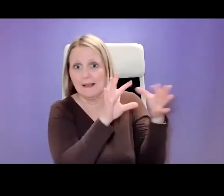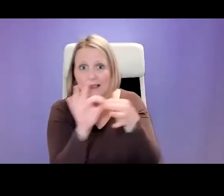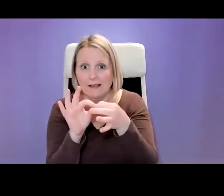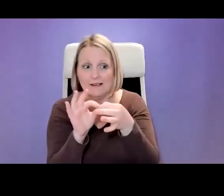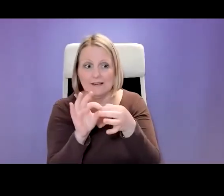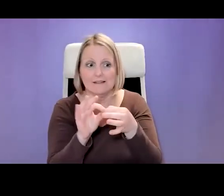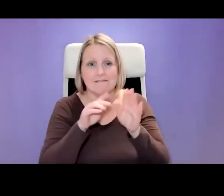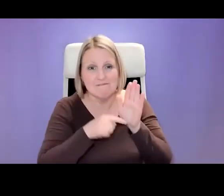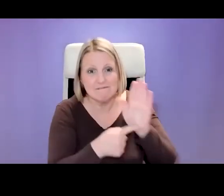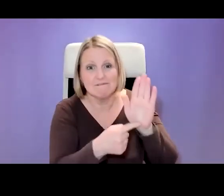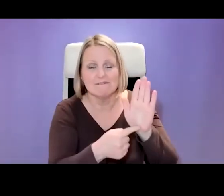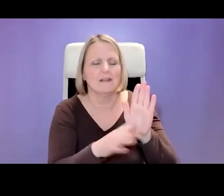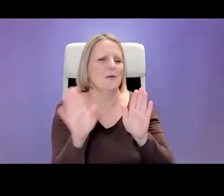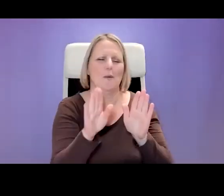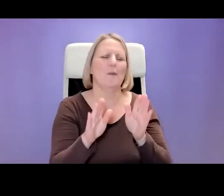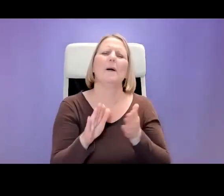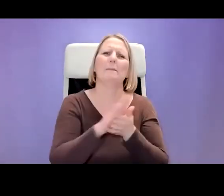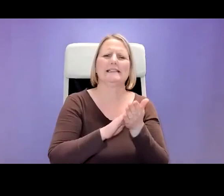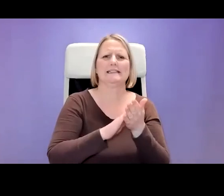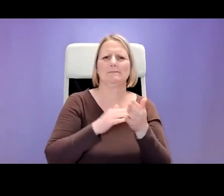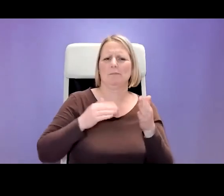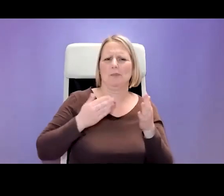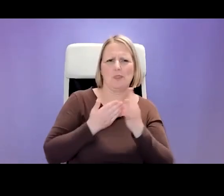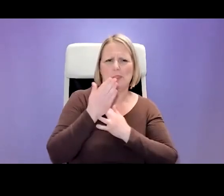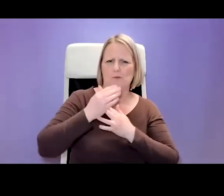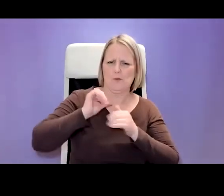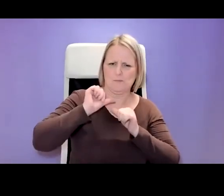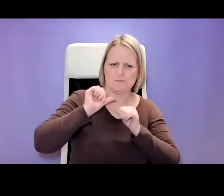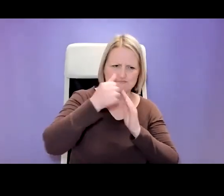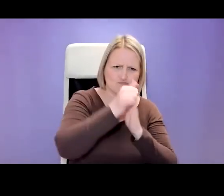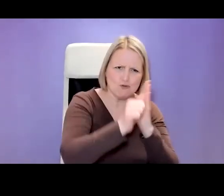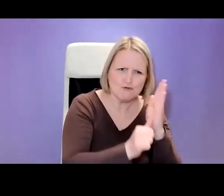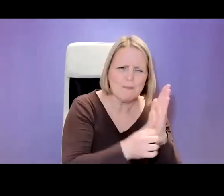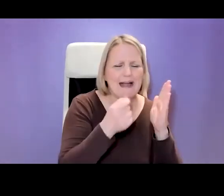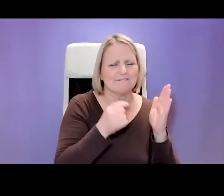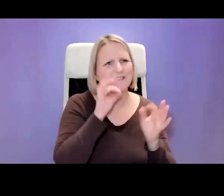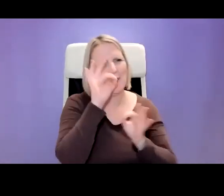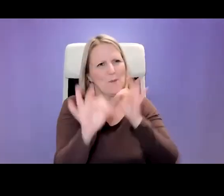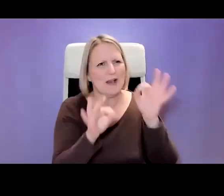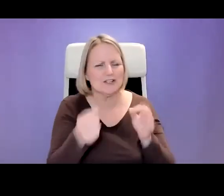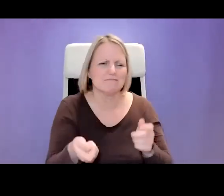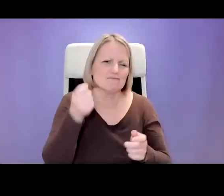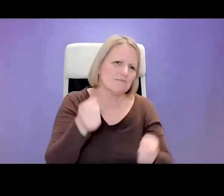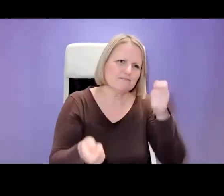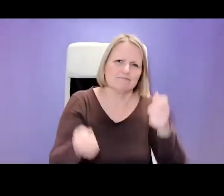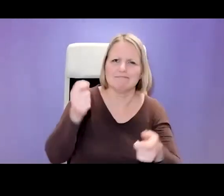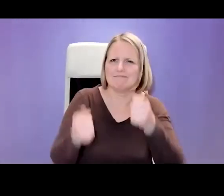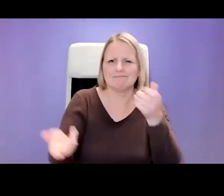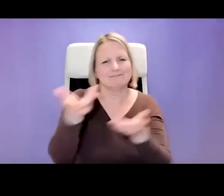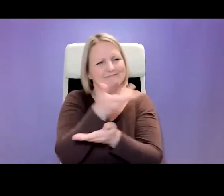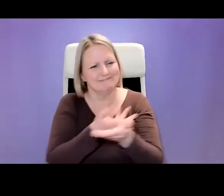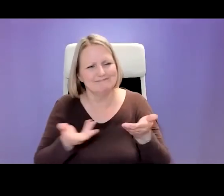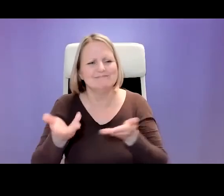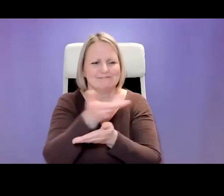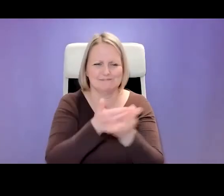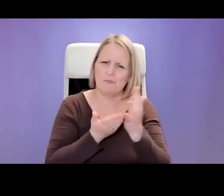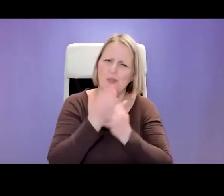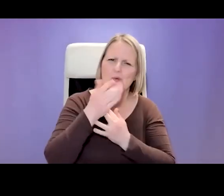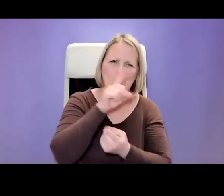in that program we will, we do discuss a lot of the questions and a lot of issues that have come up during this conference.